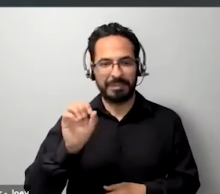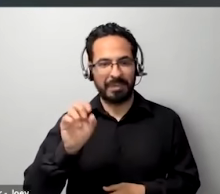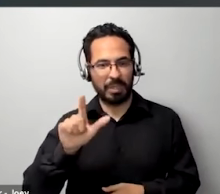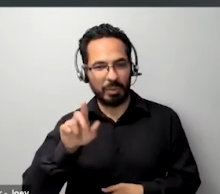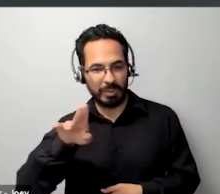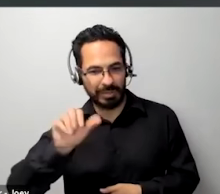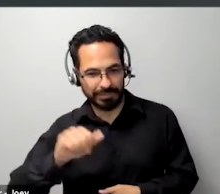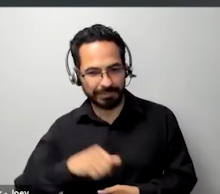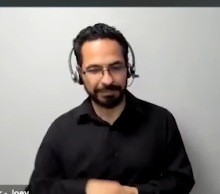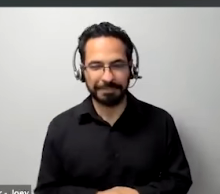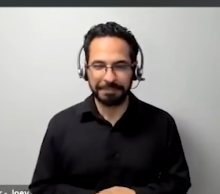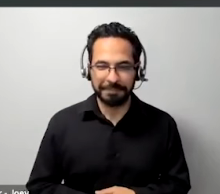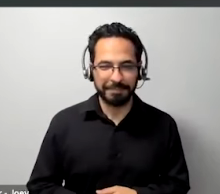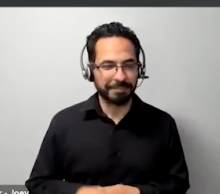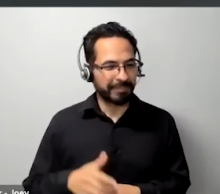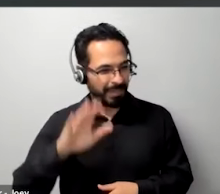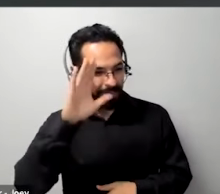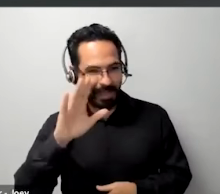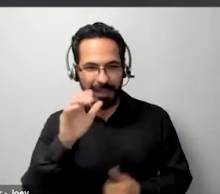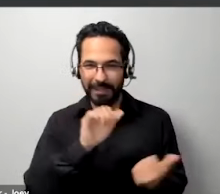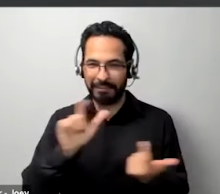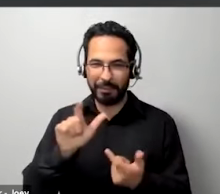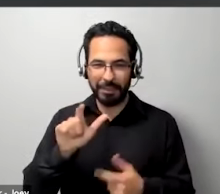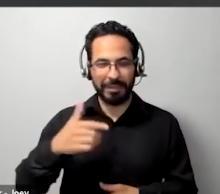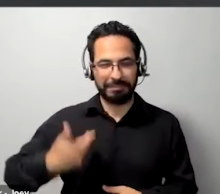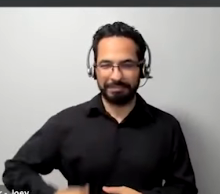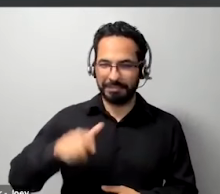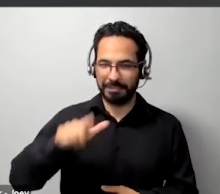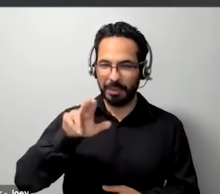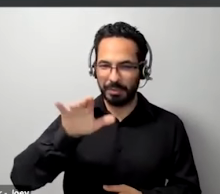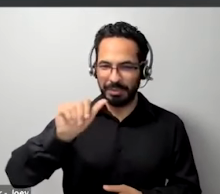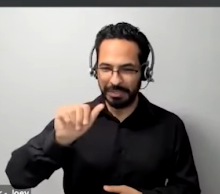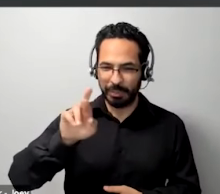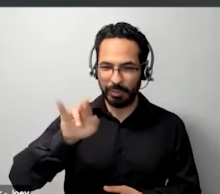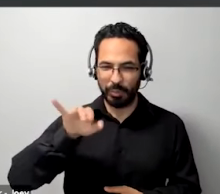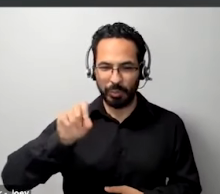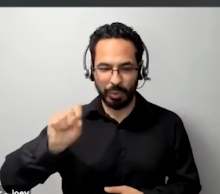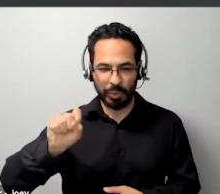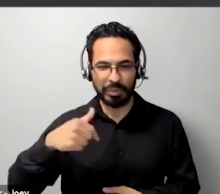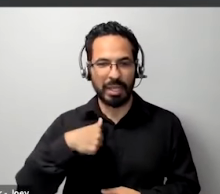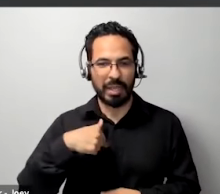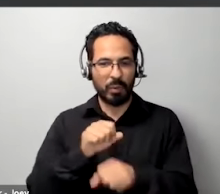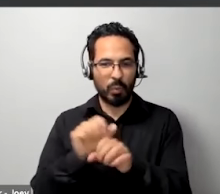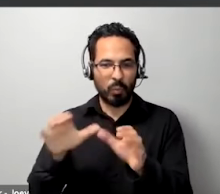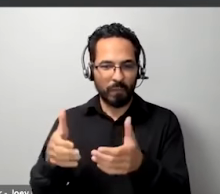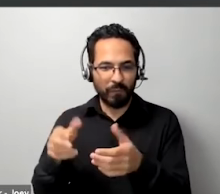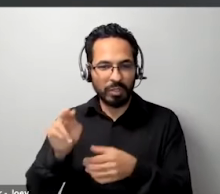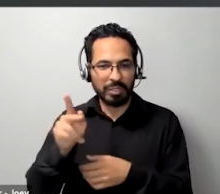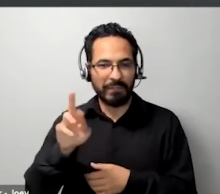Hi everyone, I'm Lucia Rios, and I am a workforce navigator's program manager